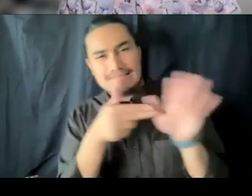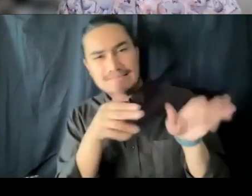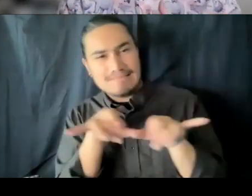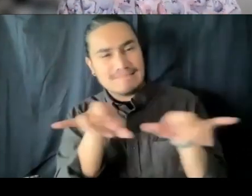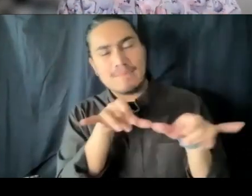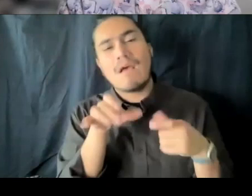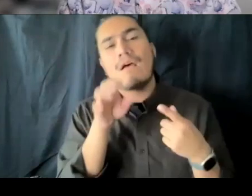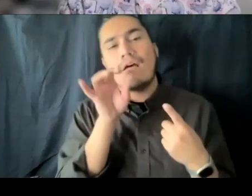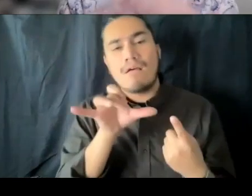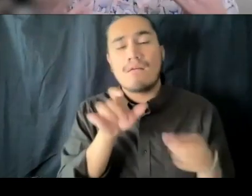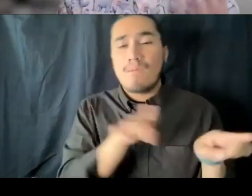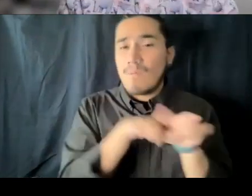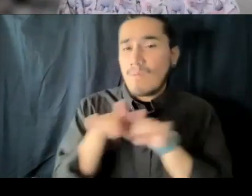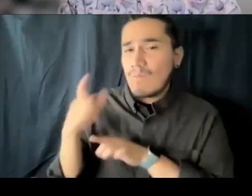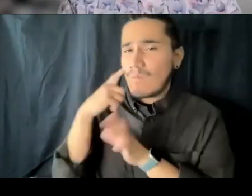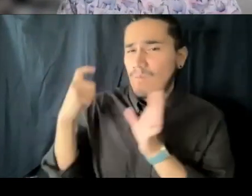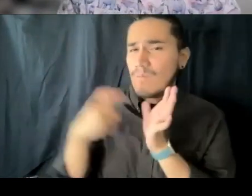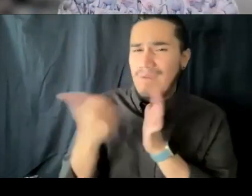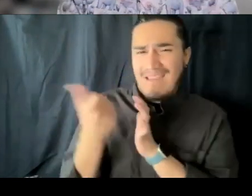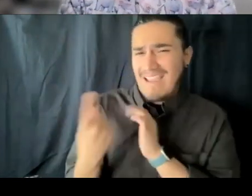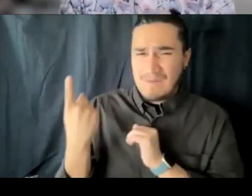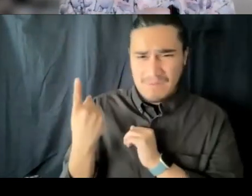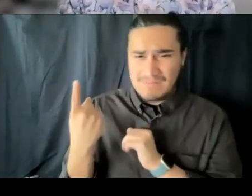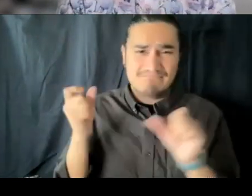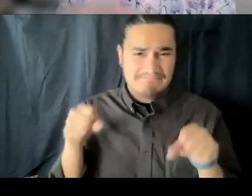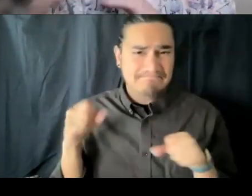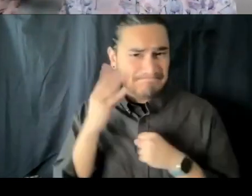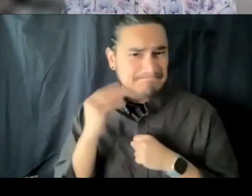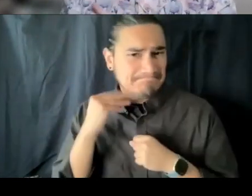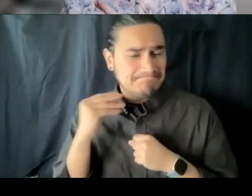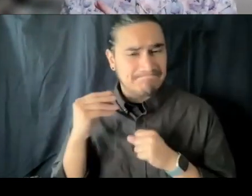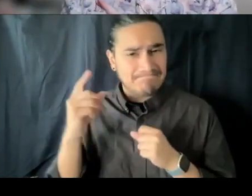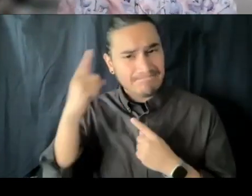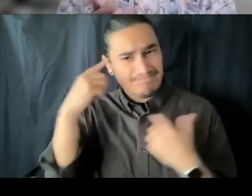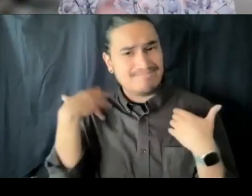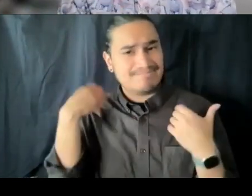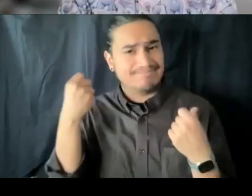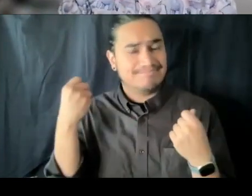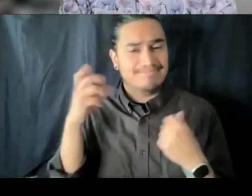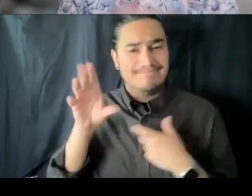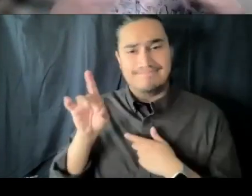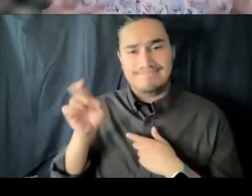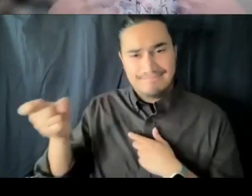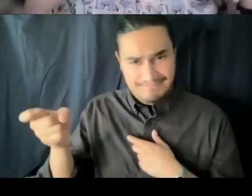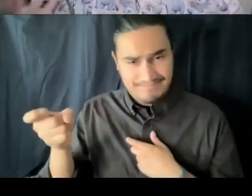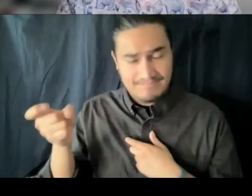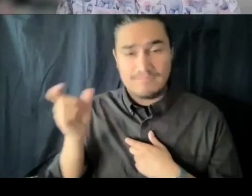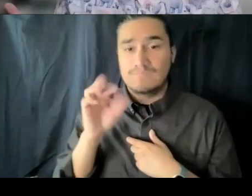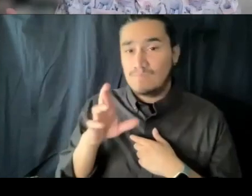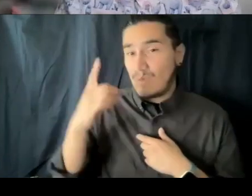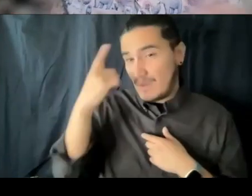we also know that anyone can have a mental health diagnosis or a mental health, you know,